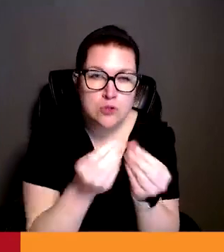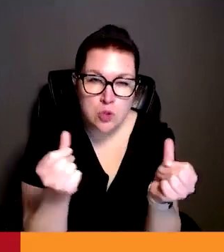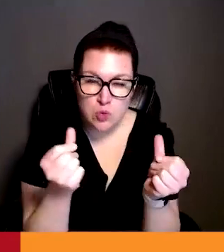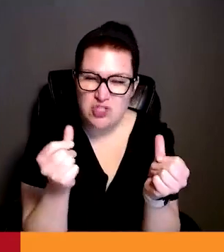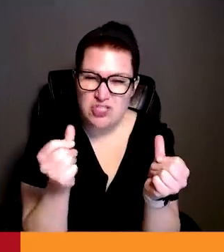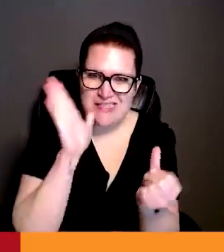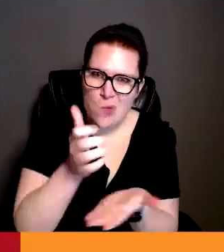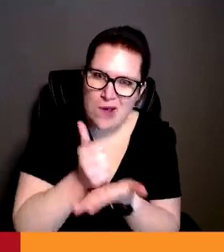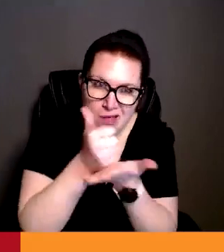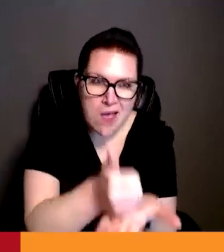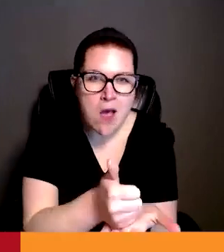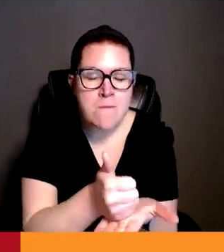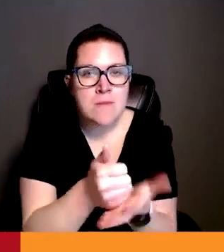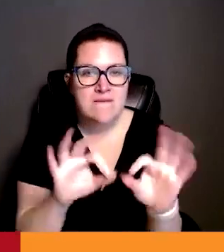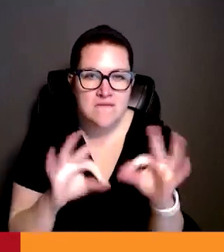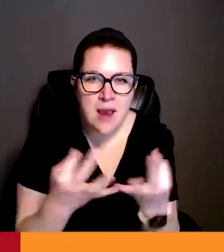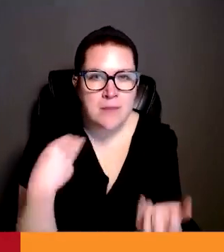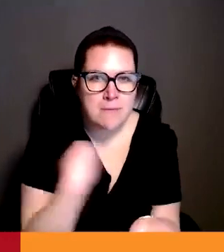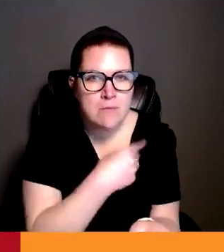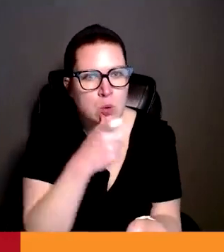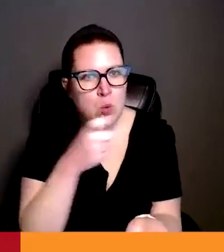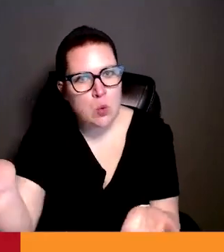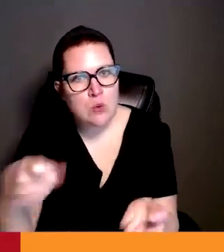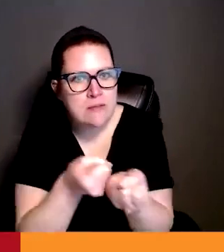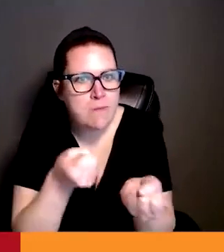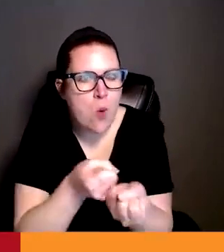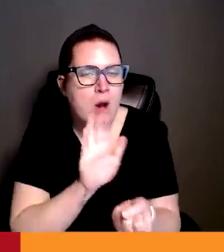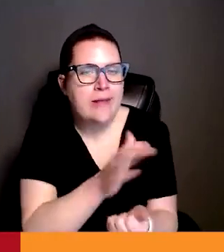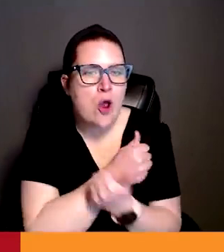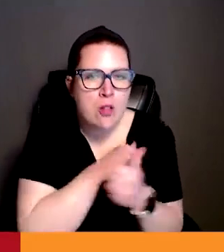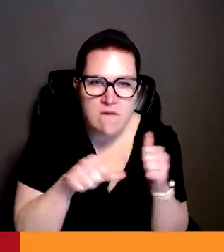assist, family members who are supporting their loved ones to stay in their home.